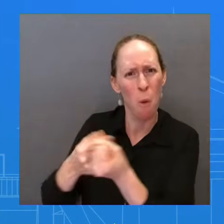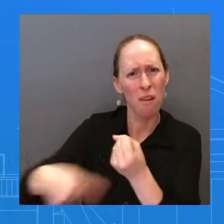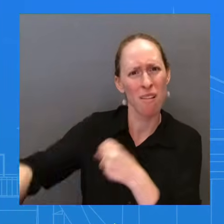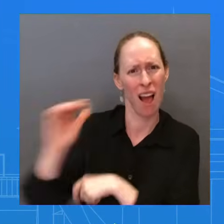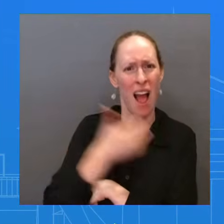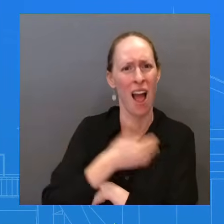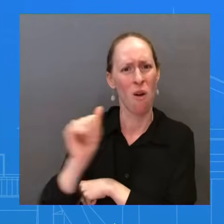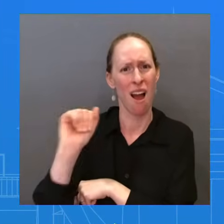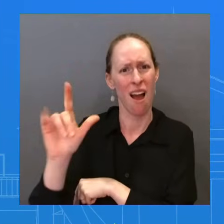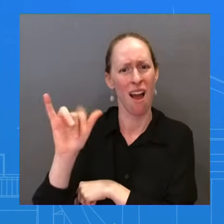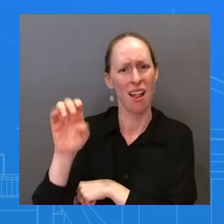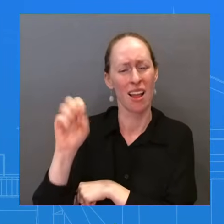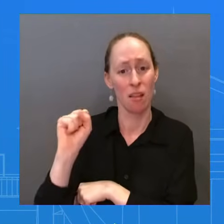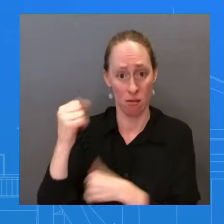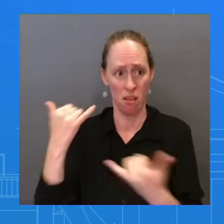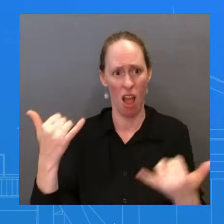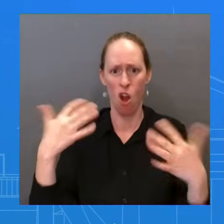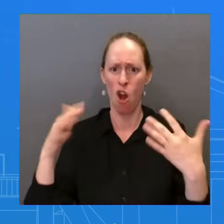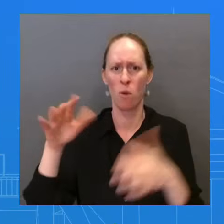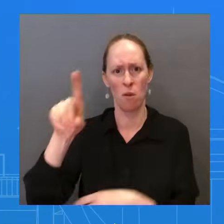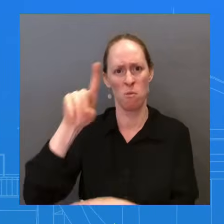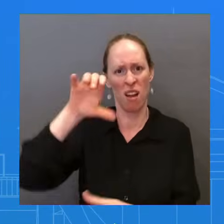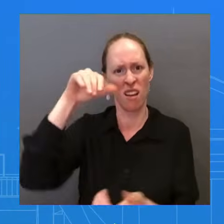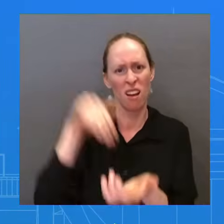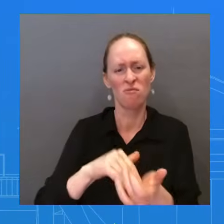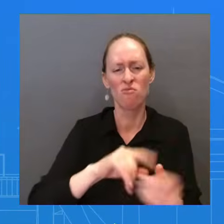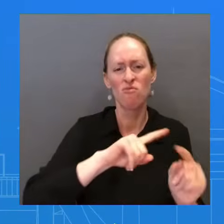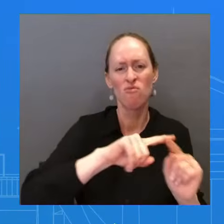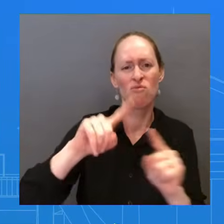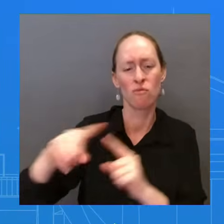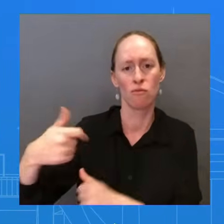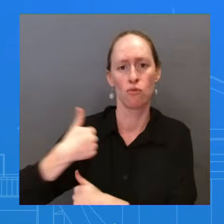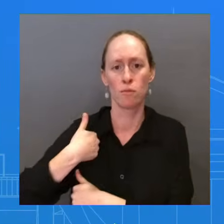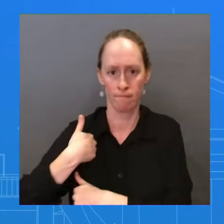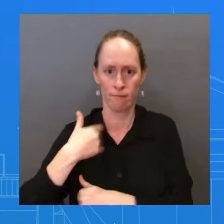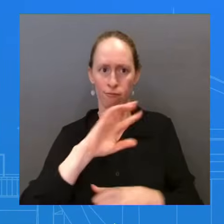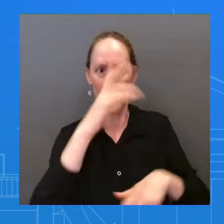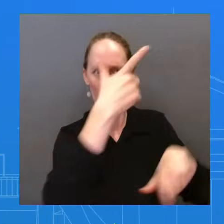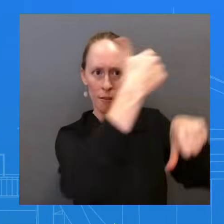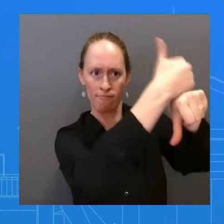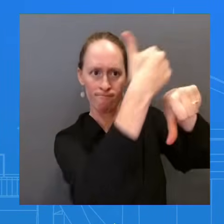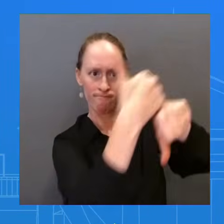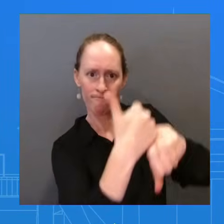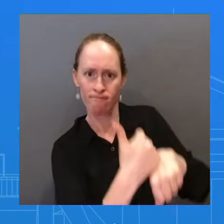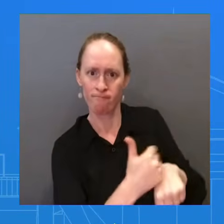and kept them there to protect and to help -- to make sure we're meeting our commitments to NATO's eastern flank.